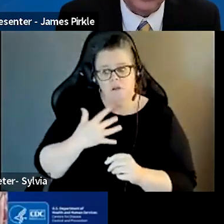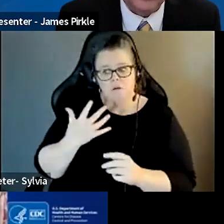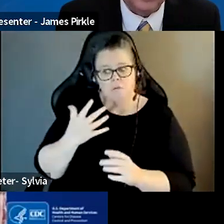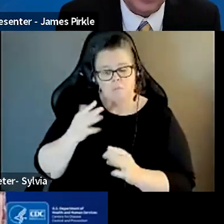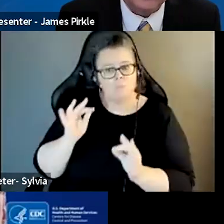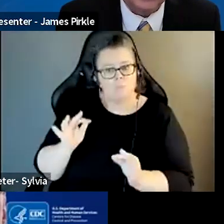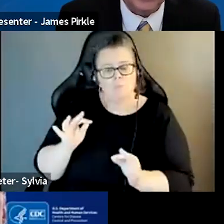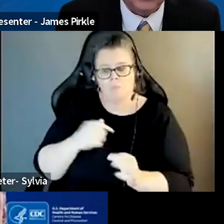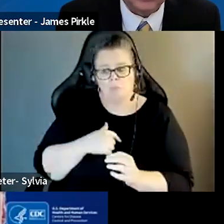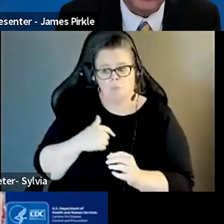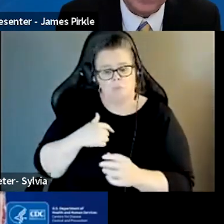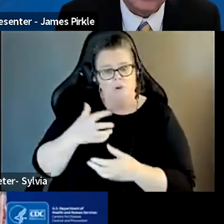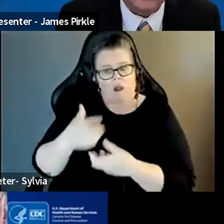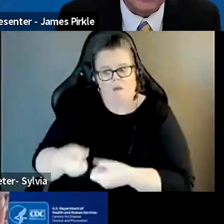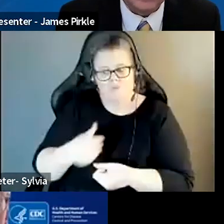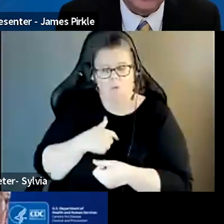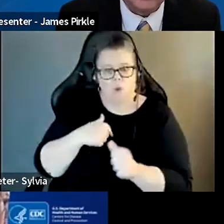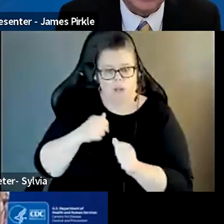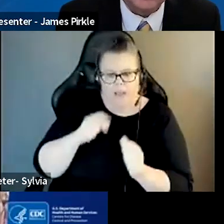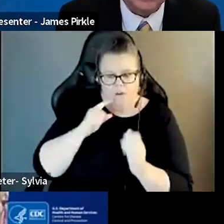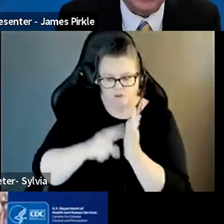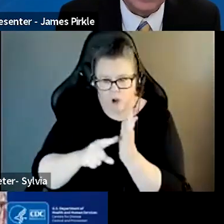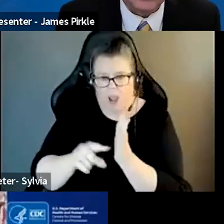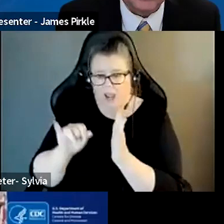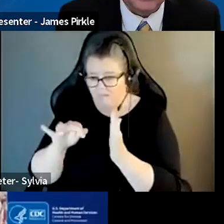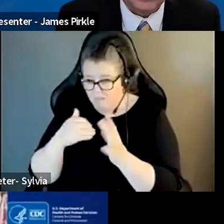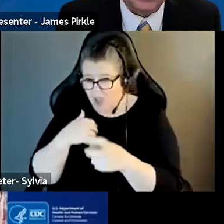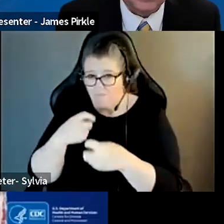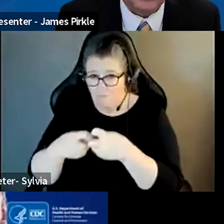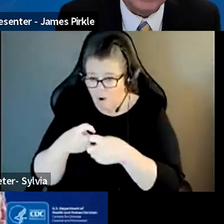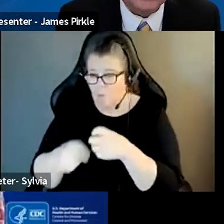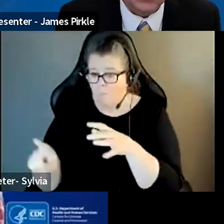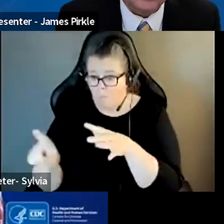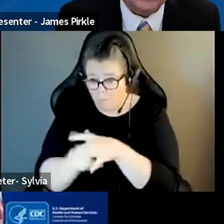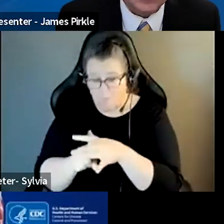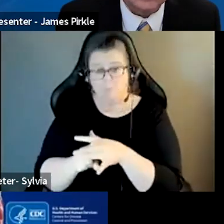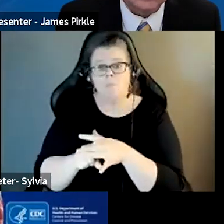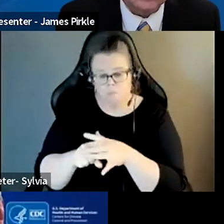where there are problems and people will be held to make sure that they come through and make these quality changes.